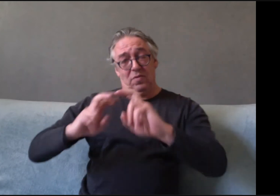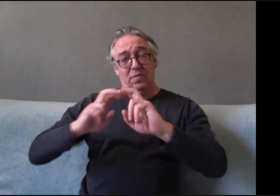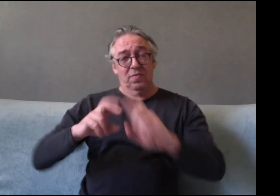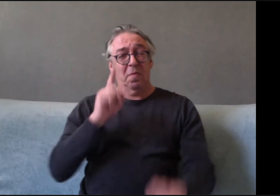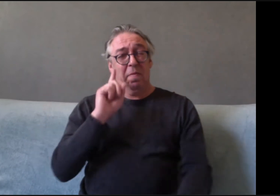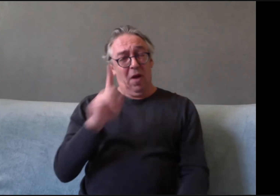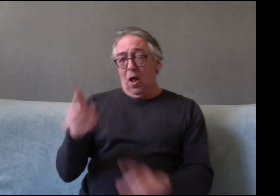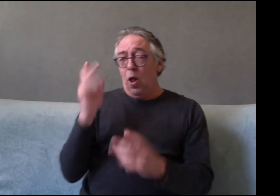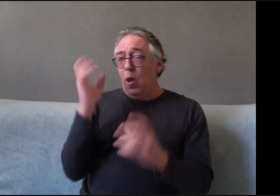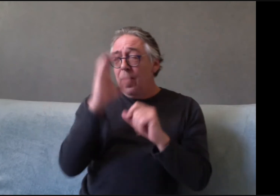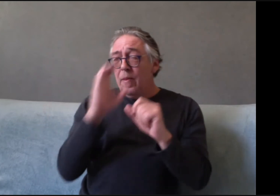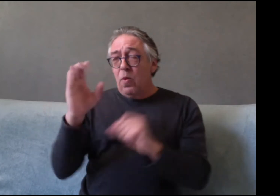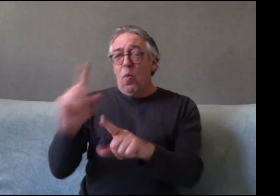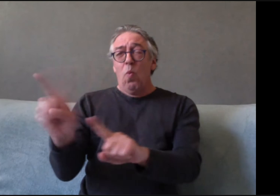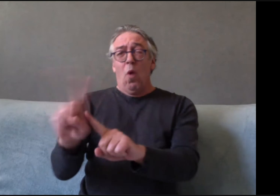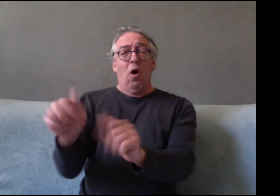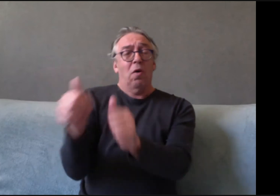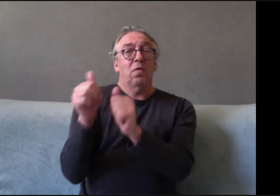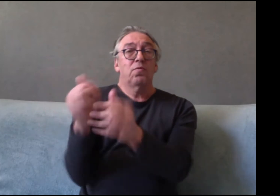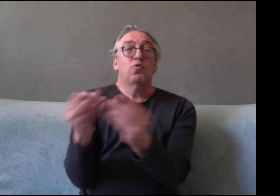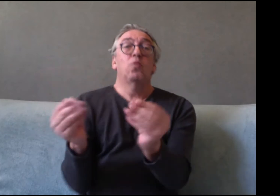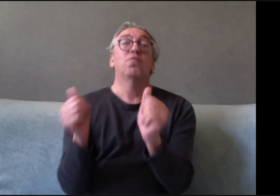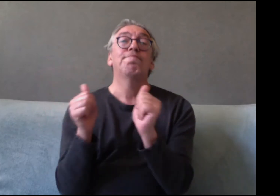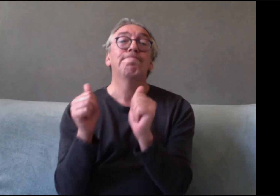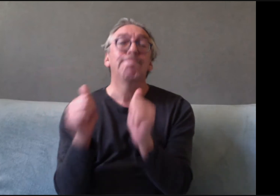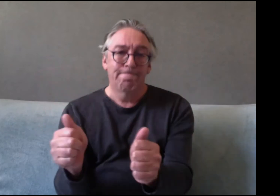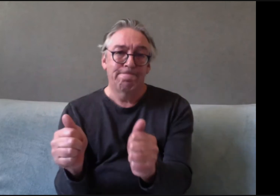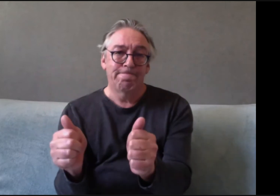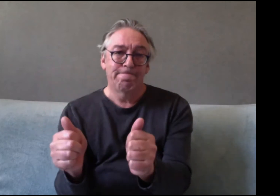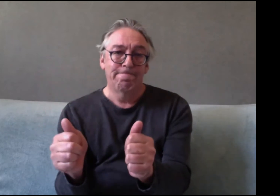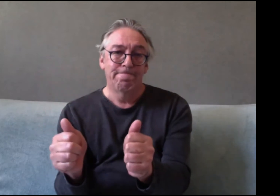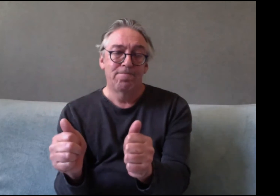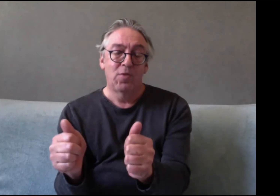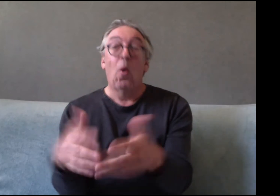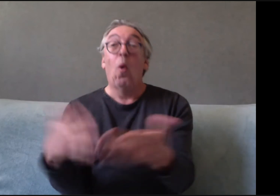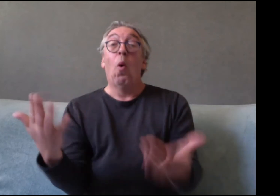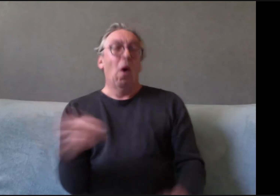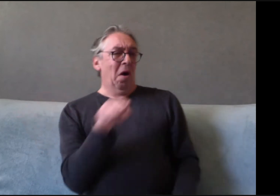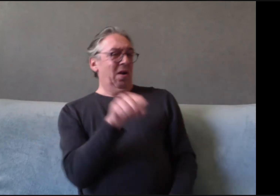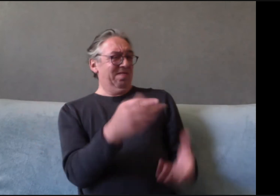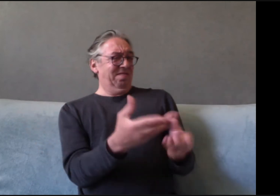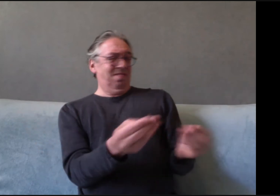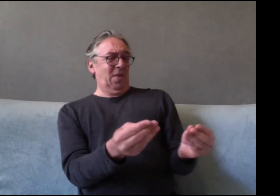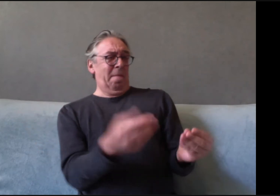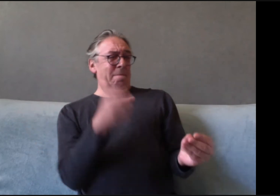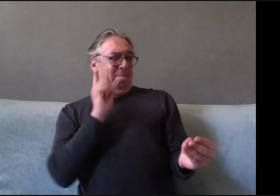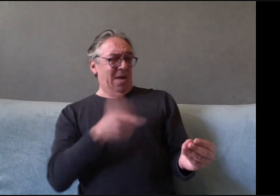and what kind of solution is necessary to develop. And that is a first proposal.